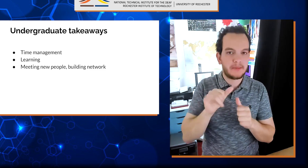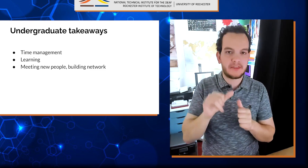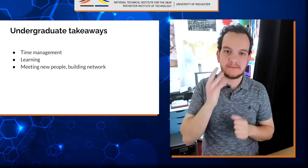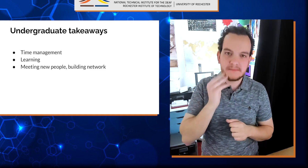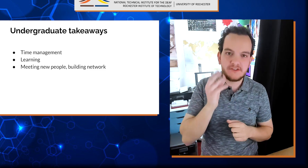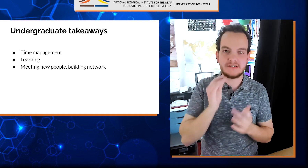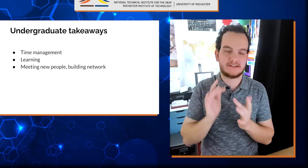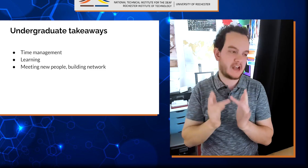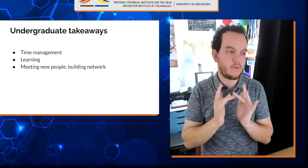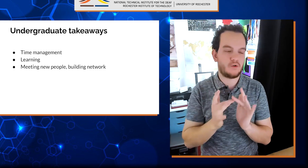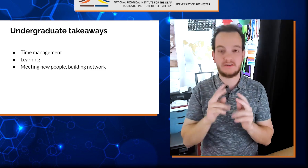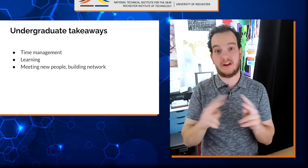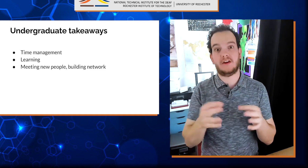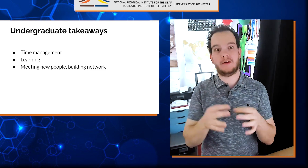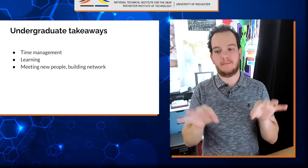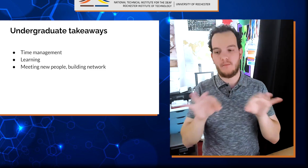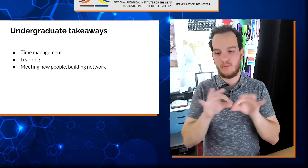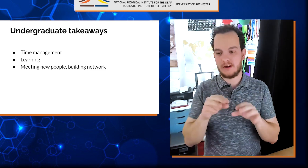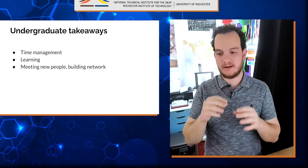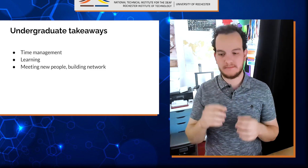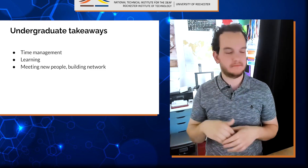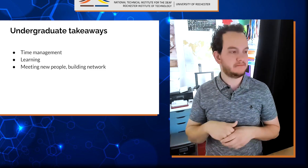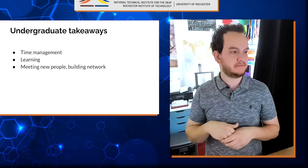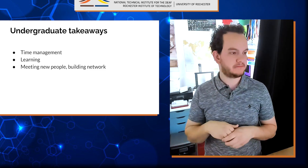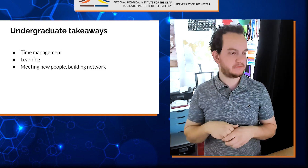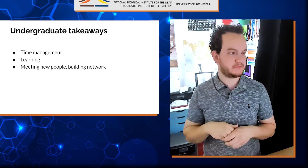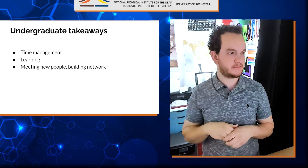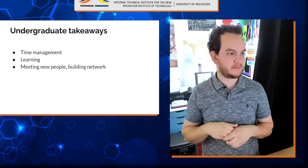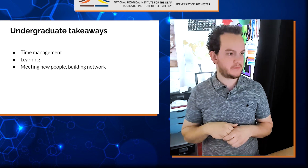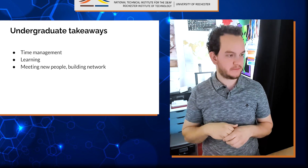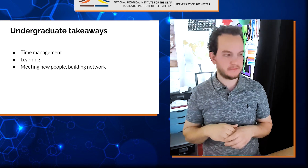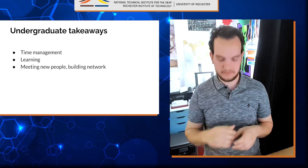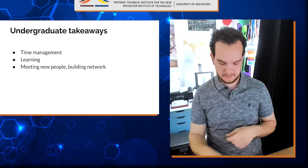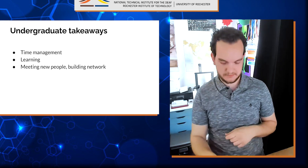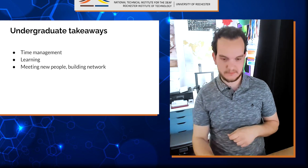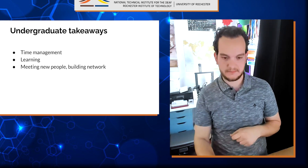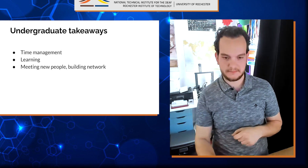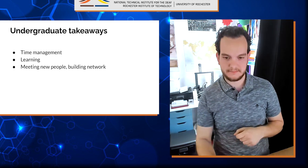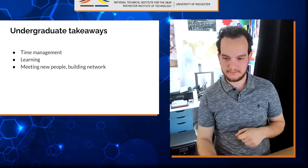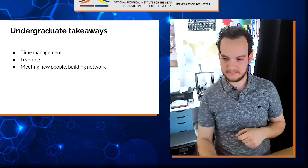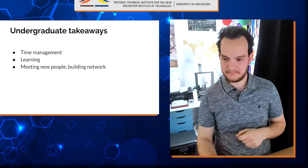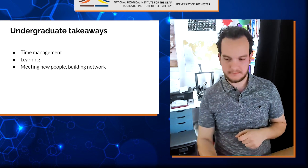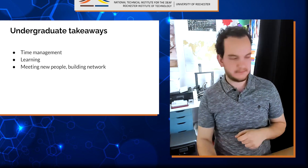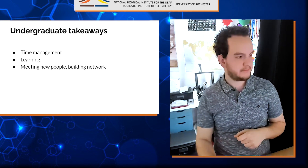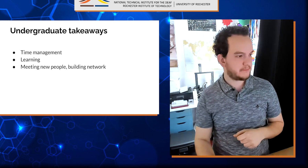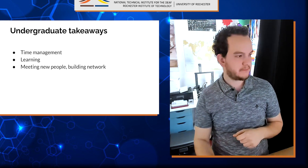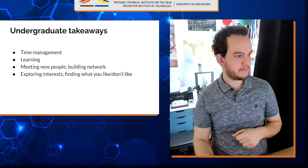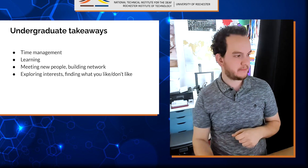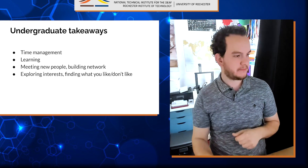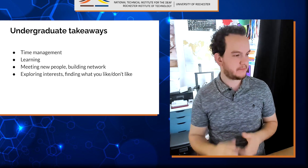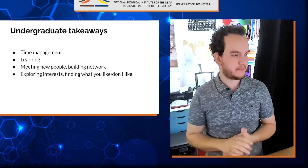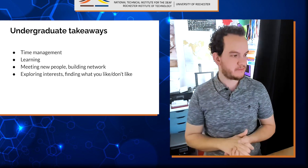That's not how I approach it. It's very important to develop those relationships and keep that network that you develop.